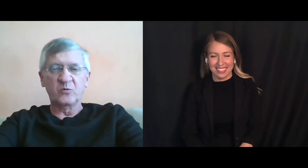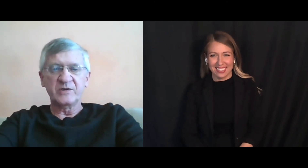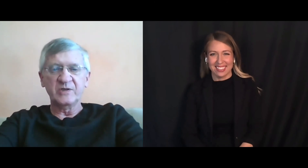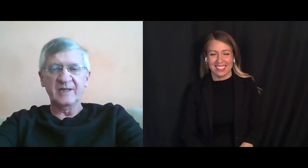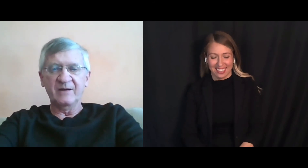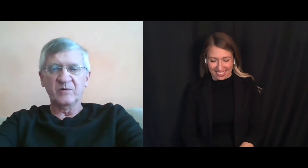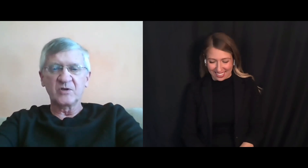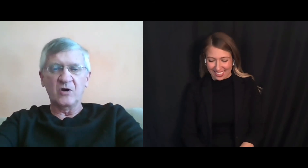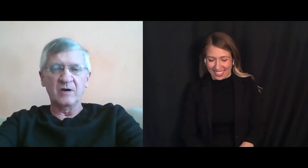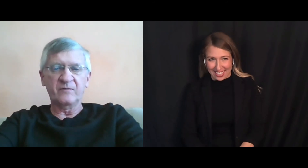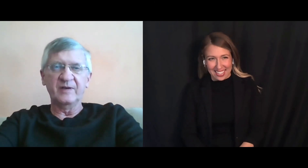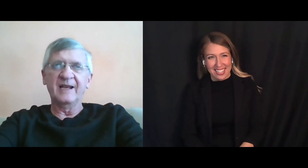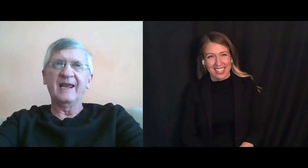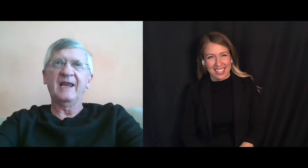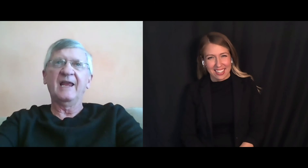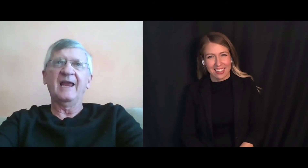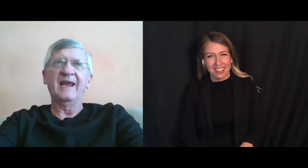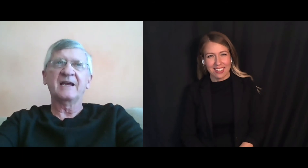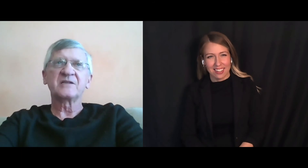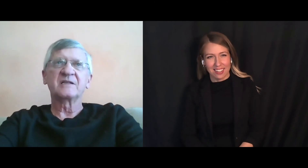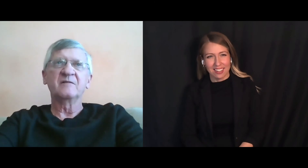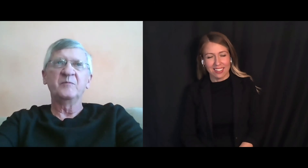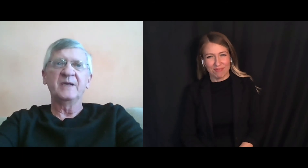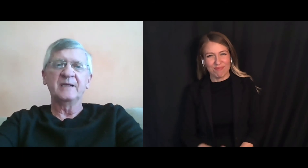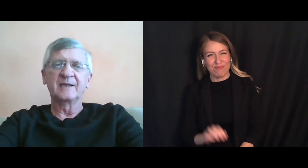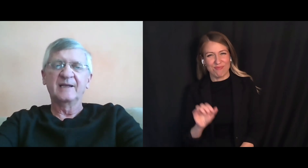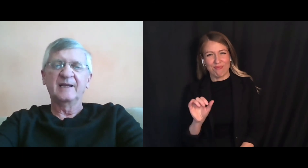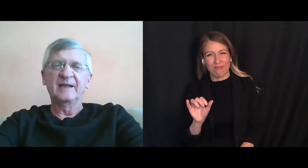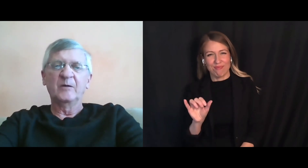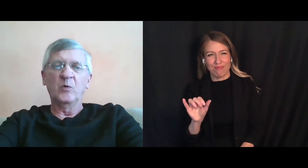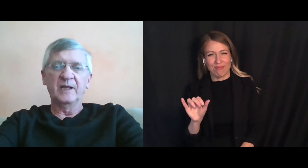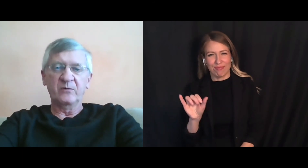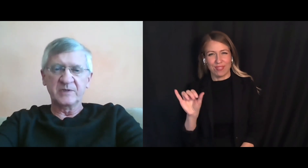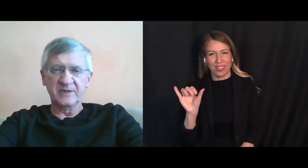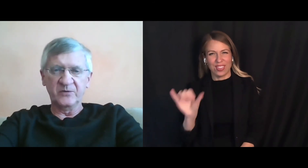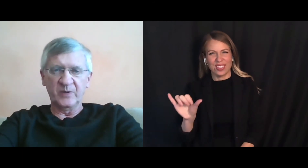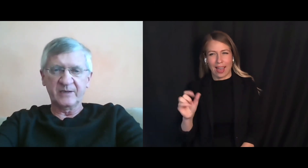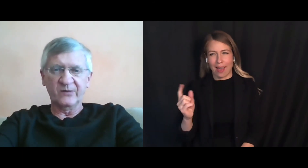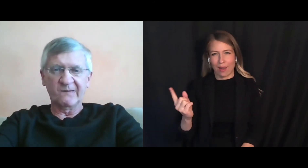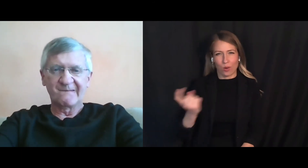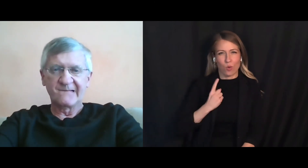It was a question that was often asked of me while I was the director.